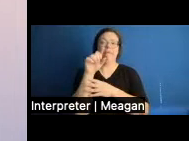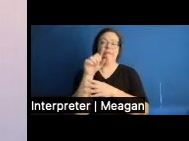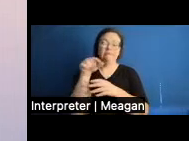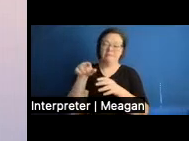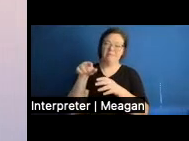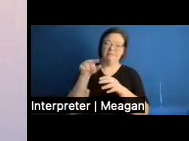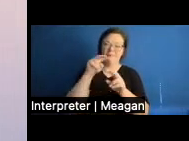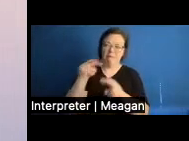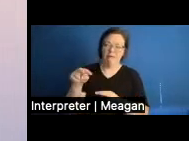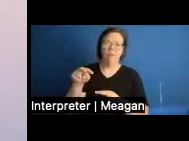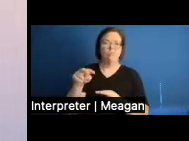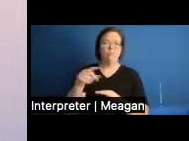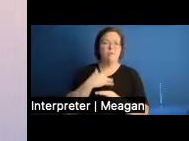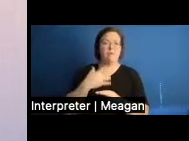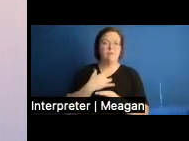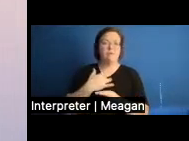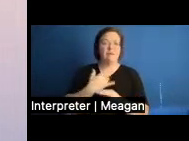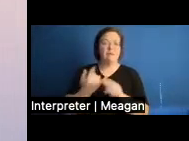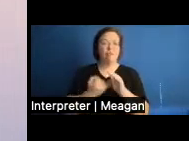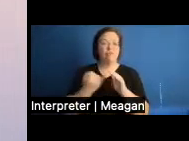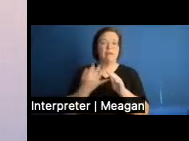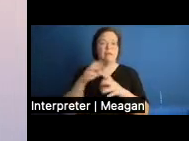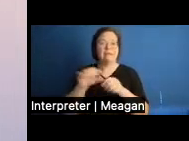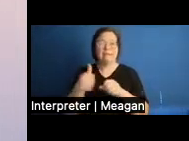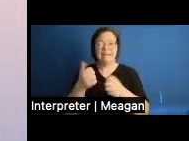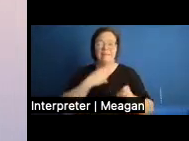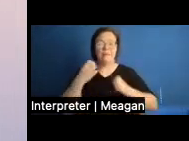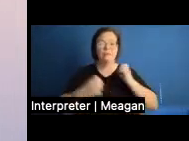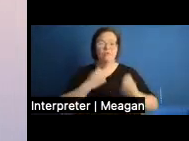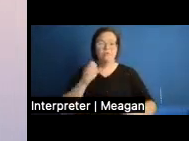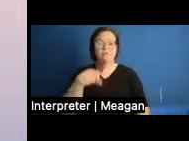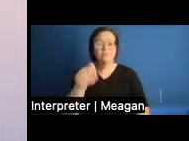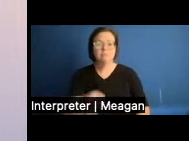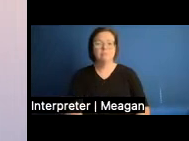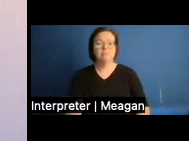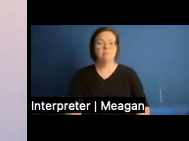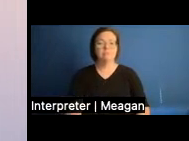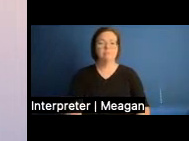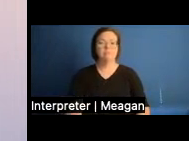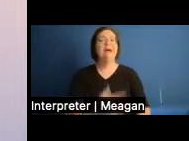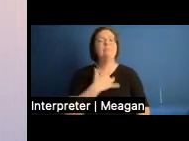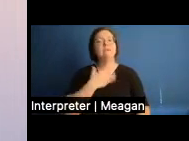“Feeling stranded in any emotion.” I love that. Yes. “I feel like for me it's the realization